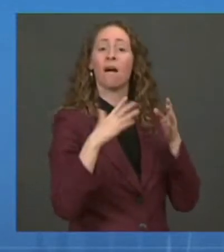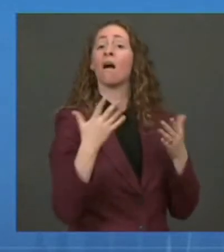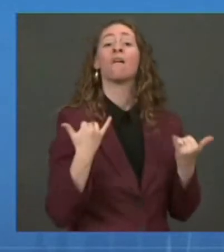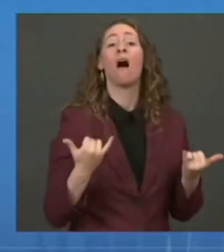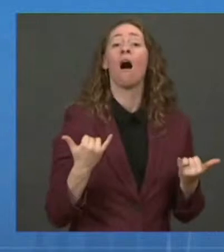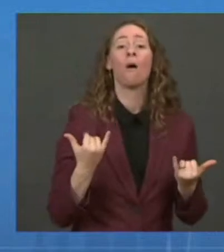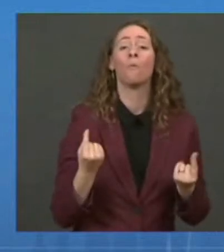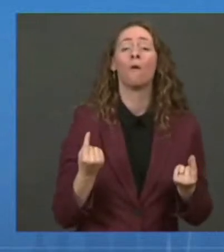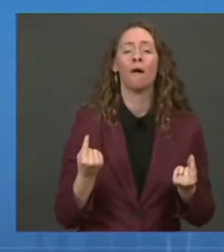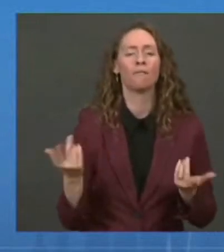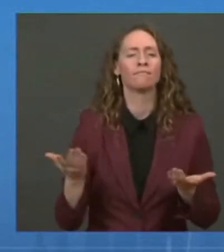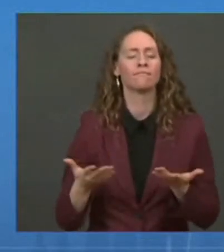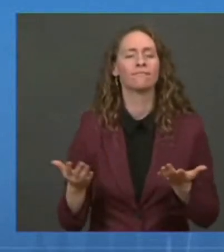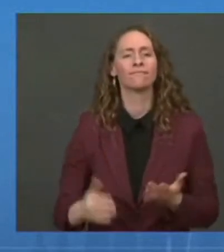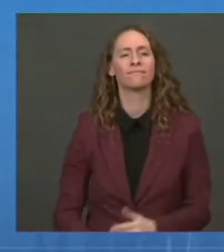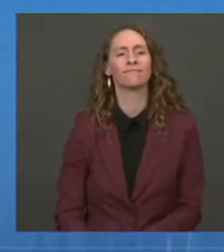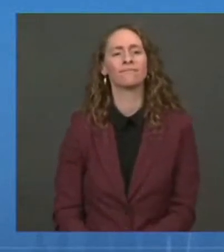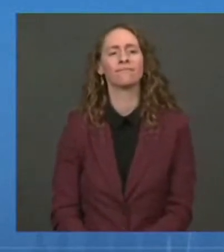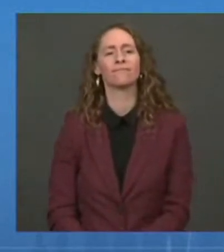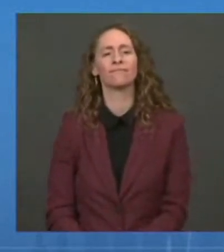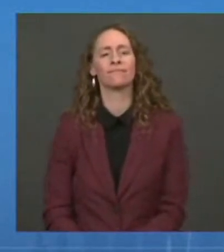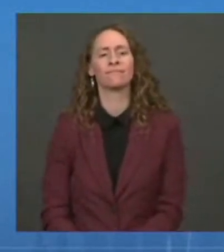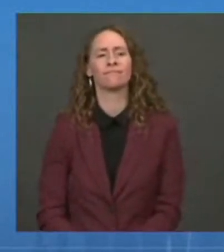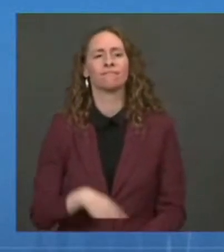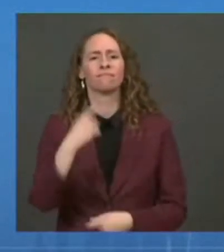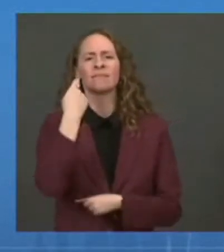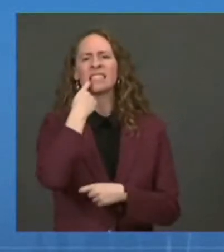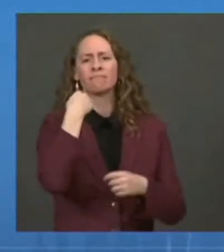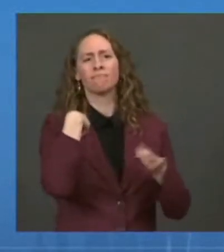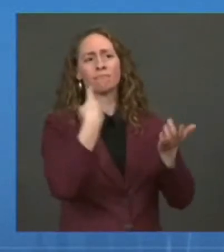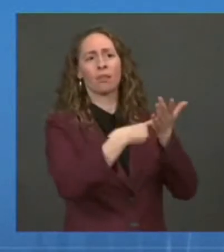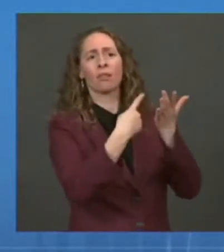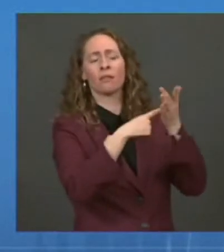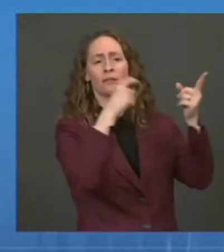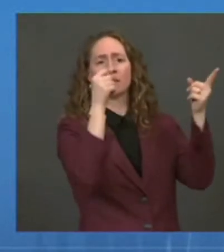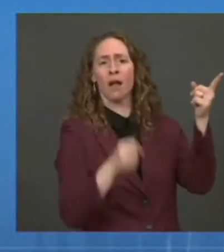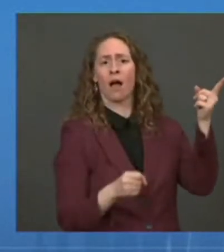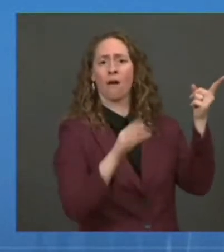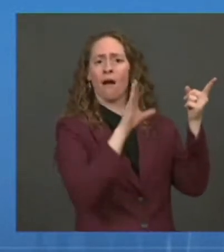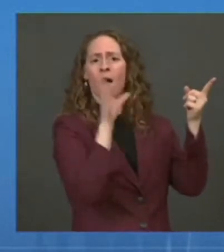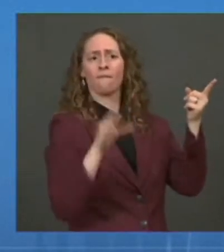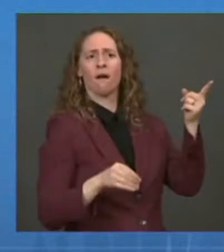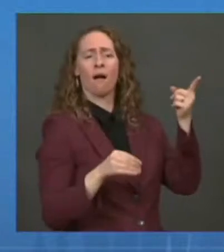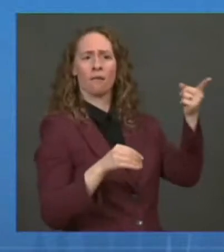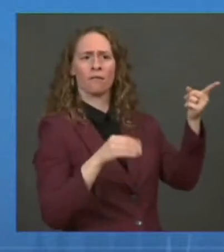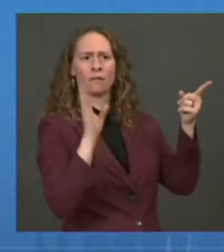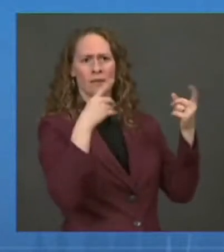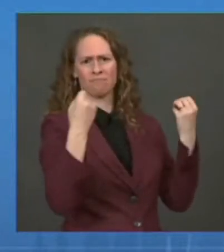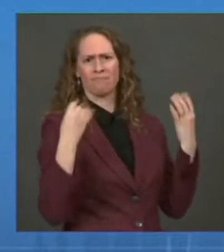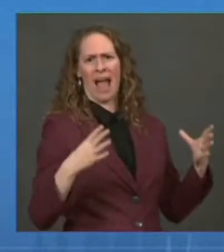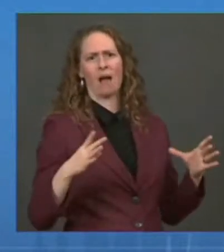CLINICALLY WHEN YOU FOLLOW AND RIGHT NOW THE SOUTH AFRICANS AS WE MENTIONED BECAUSE OF THE